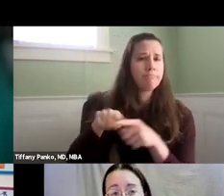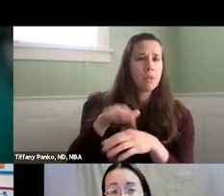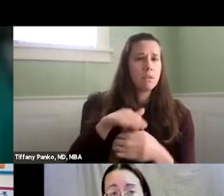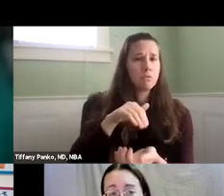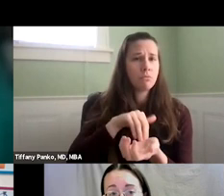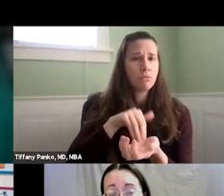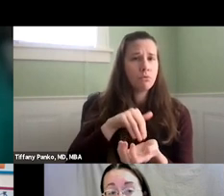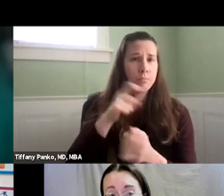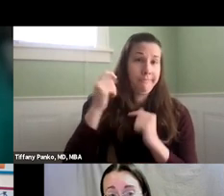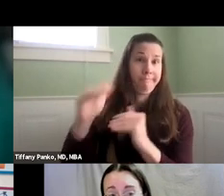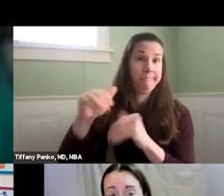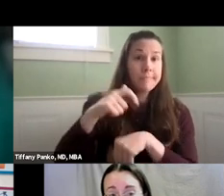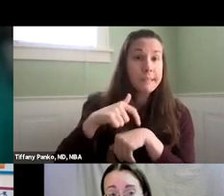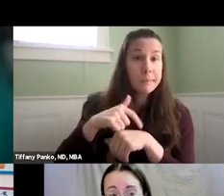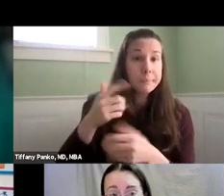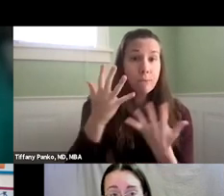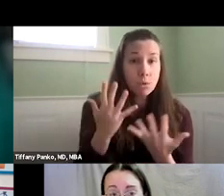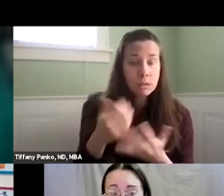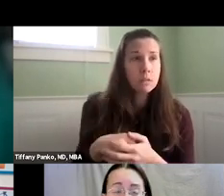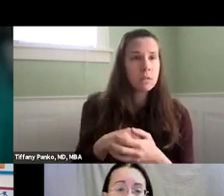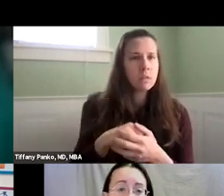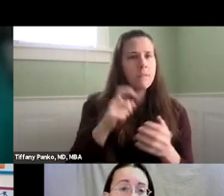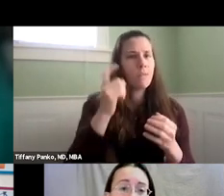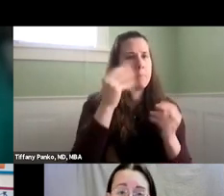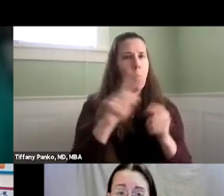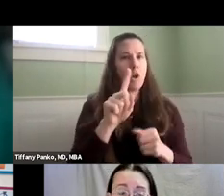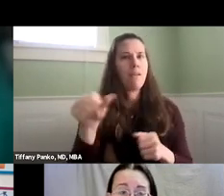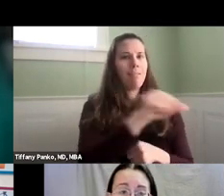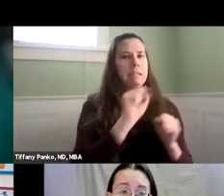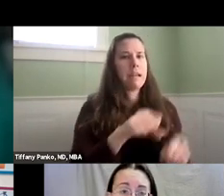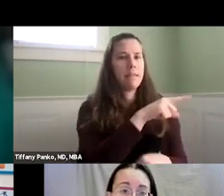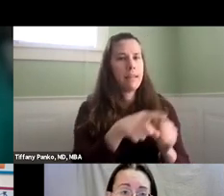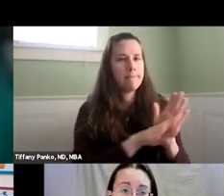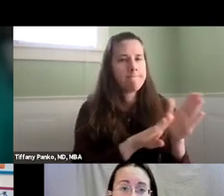patients have enough time to also develop their health literacy to not only rely on